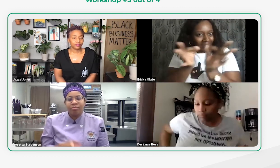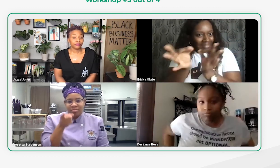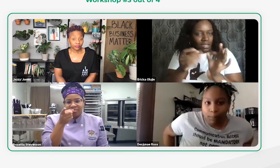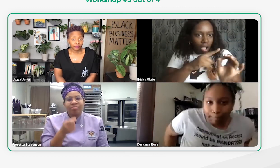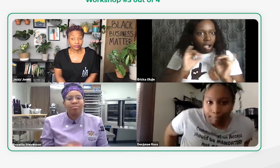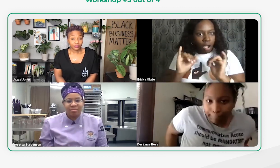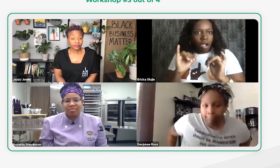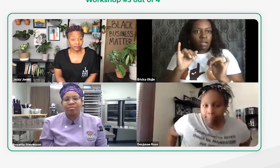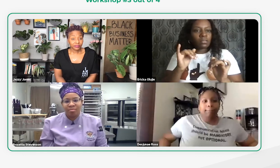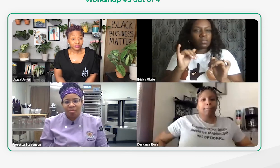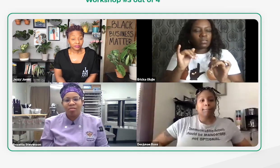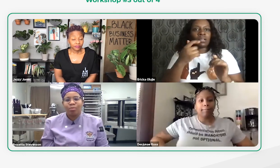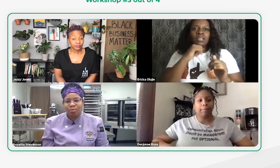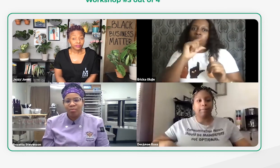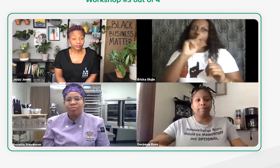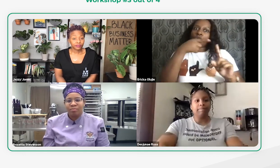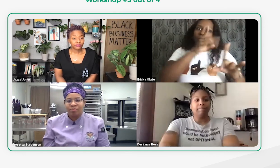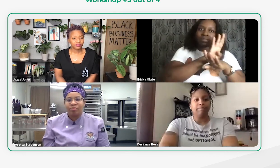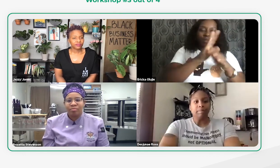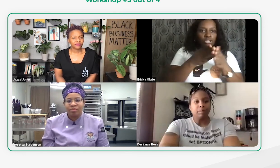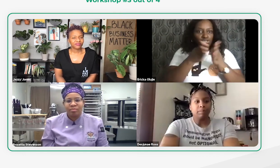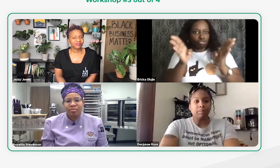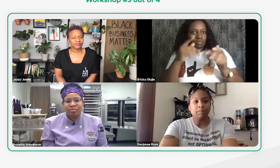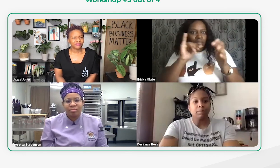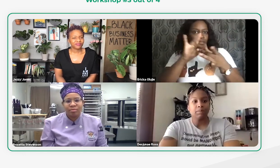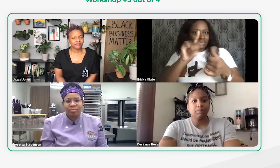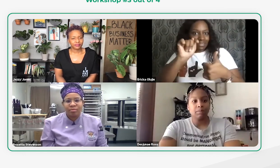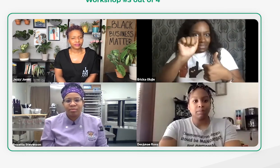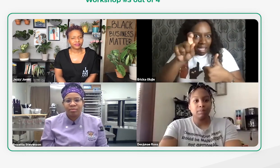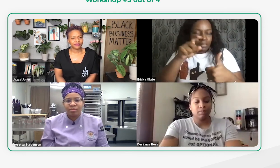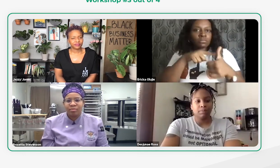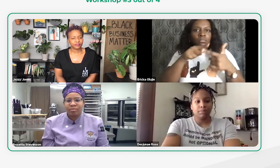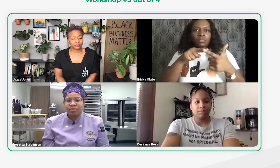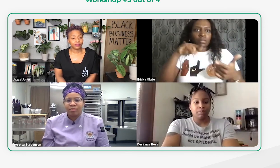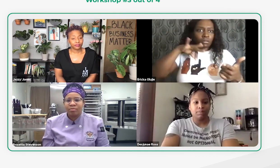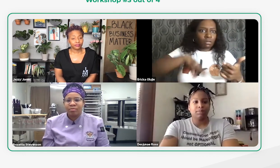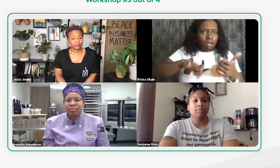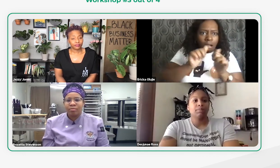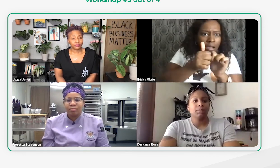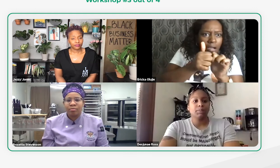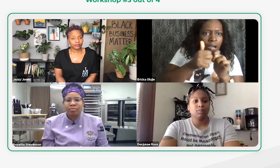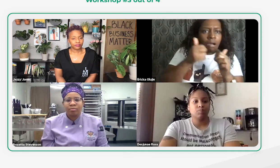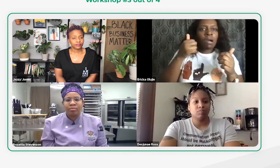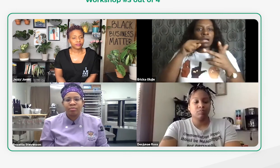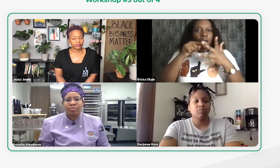as a rule. A lot of people are like wow I didn't know that. It's tax information